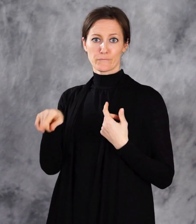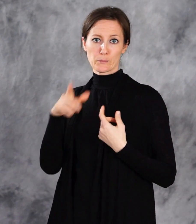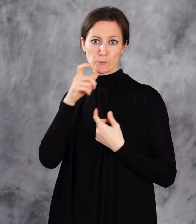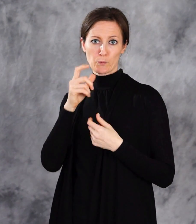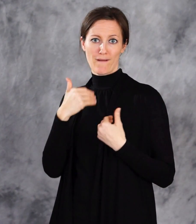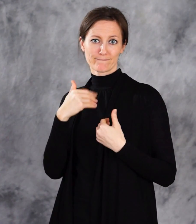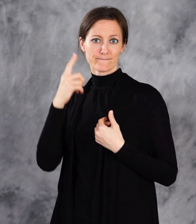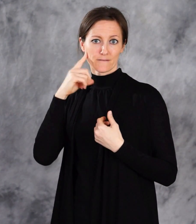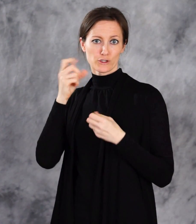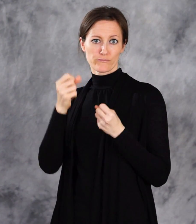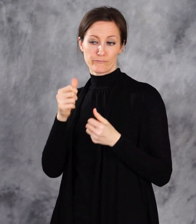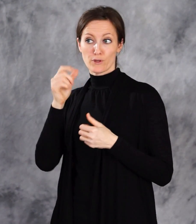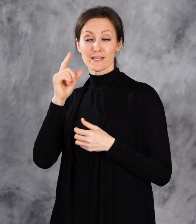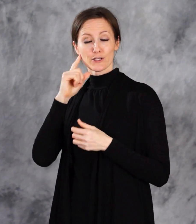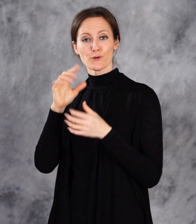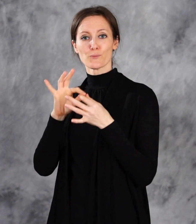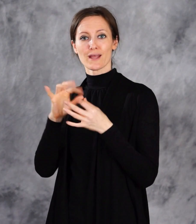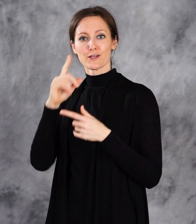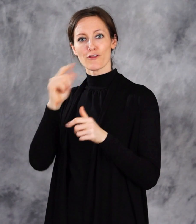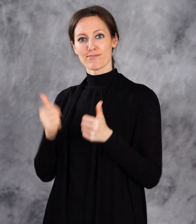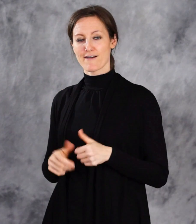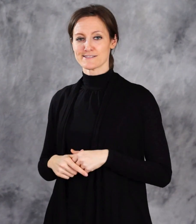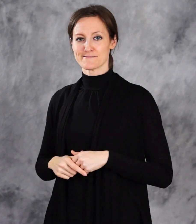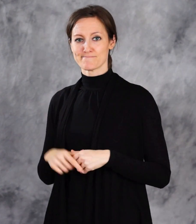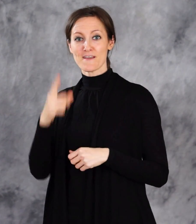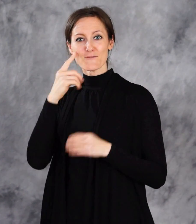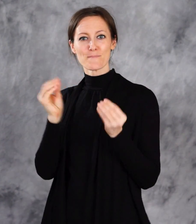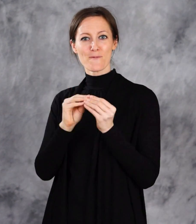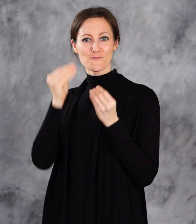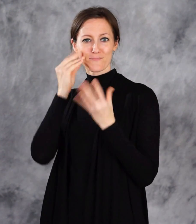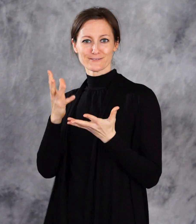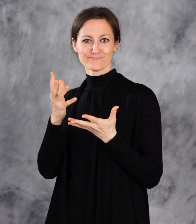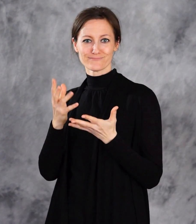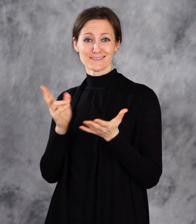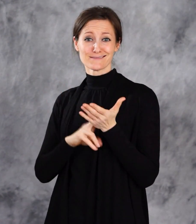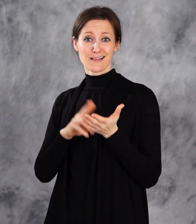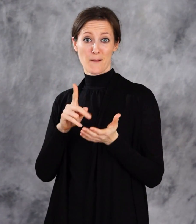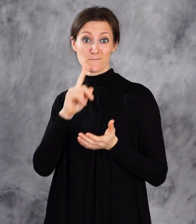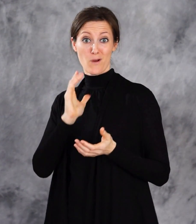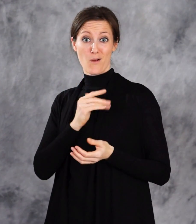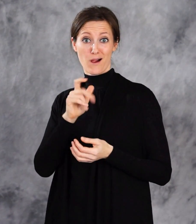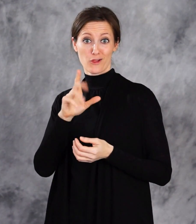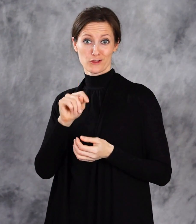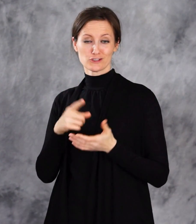about the needs of those with age-related hearing loss. For more information and to sign up for alerts,